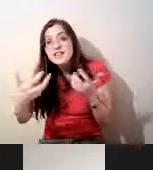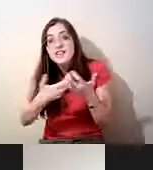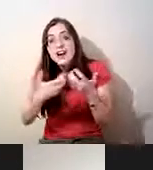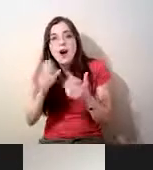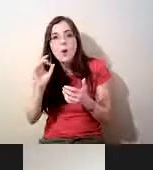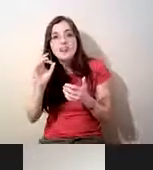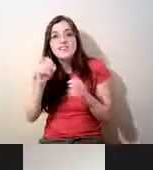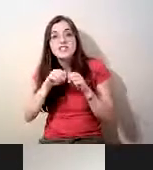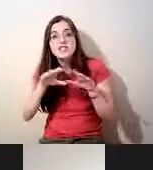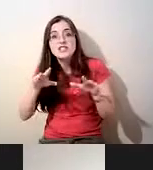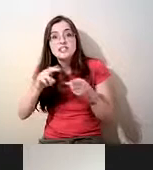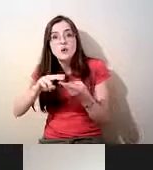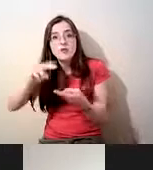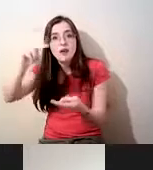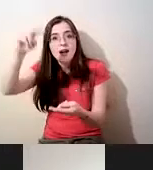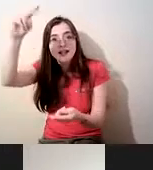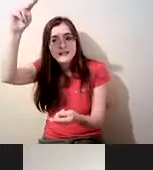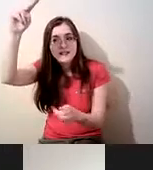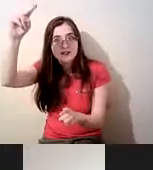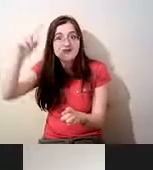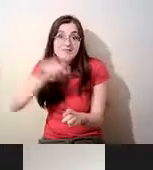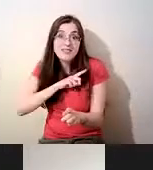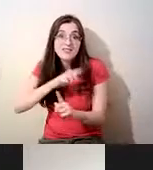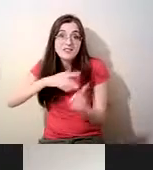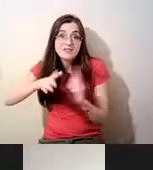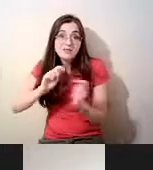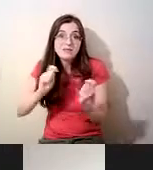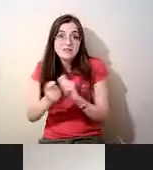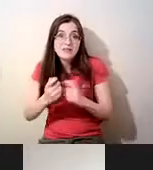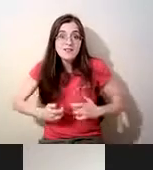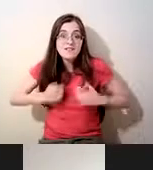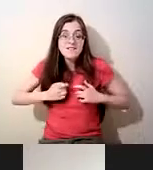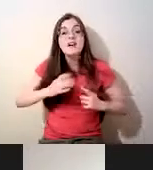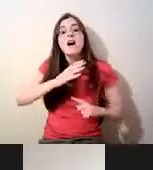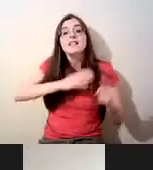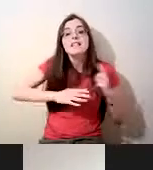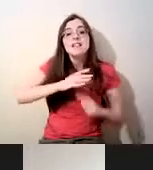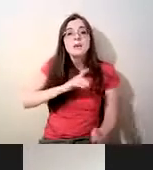of climate change i really think that disabled women's voices in particular have to be taken into